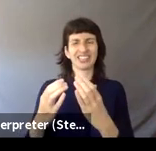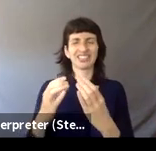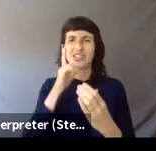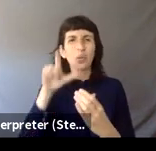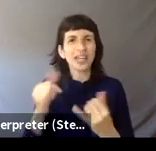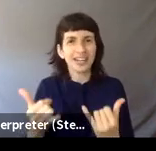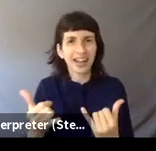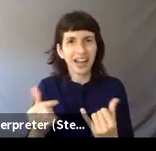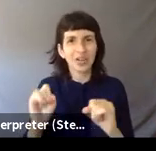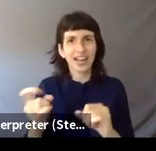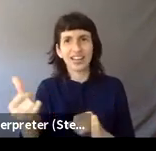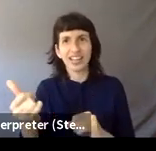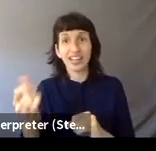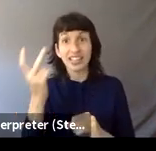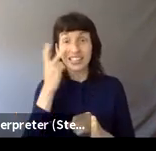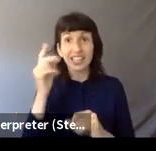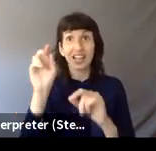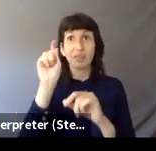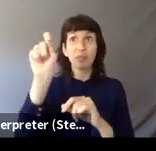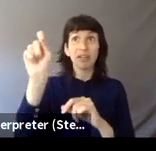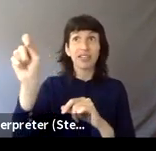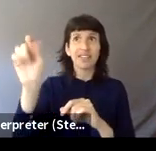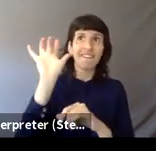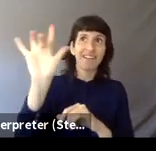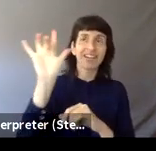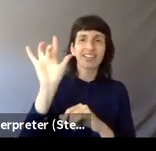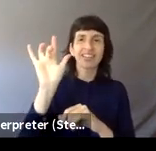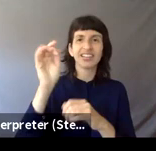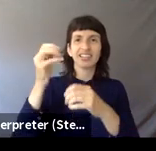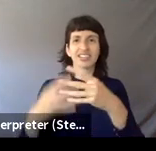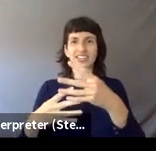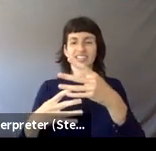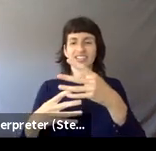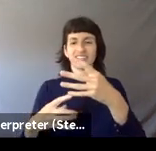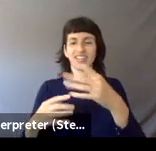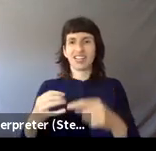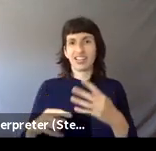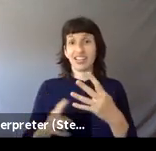So, if I have like a test class from 2017-18, that's been a couple of years ago, I don't necessarily need it anymore.